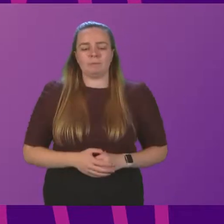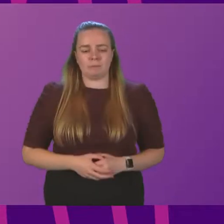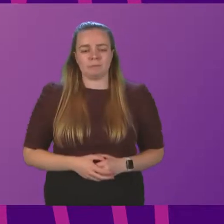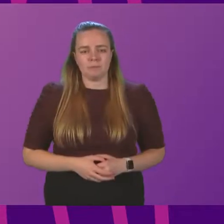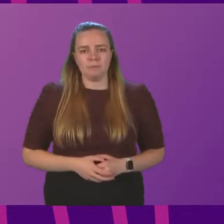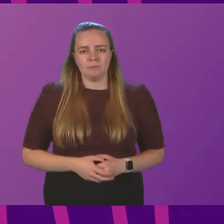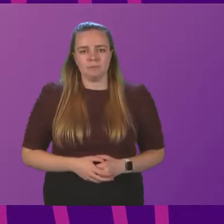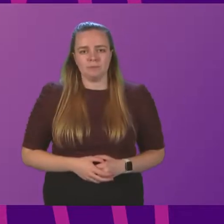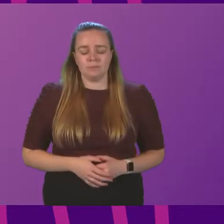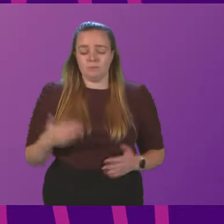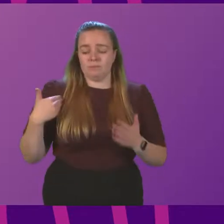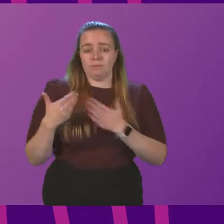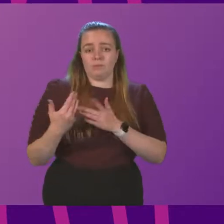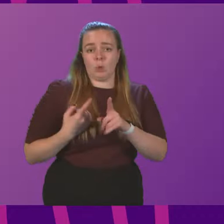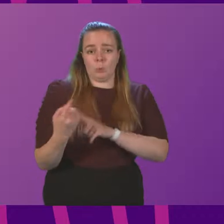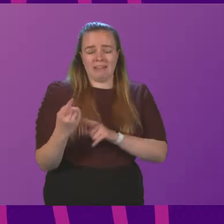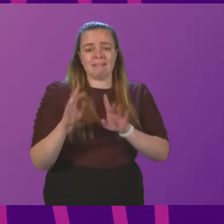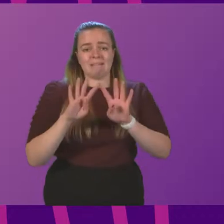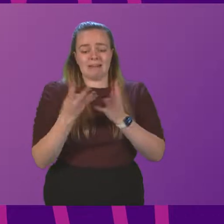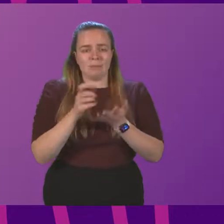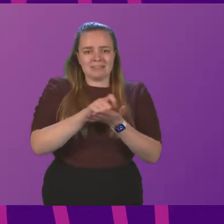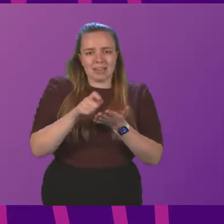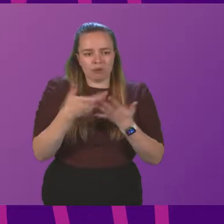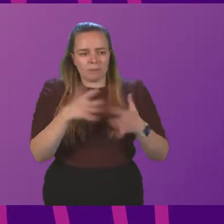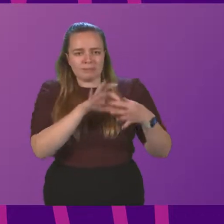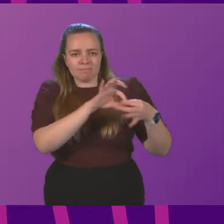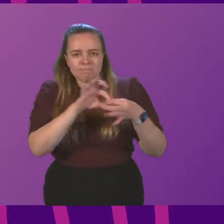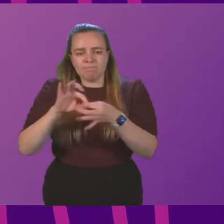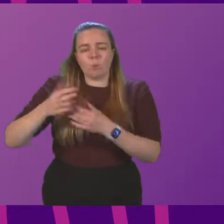Over the past week, cabinet secretaries have been engaging closely with business